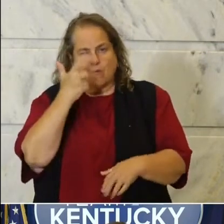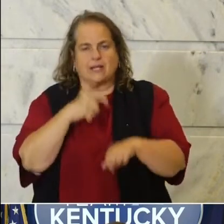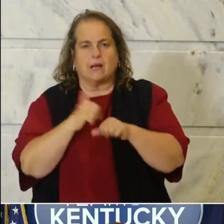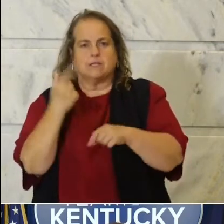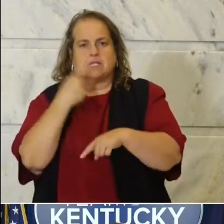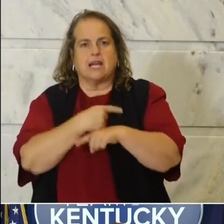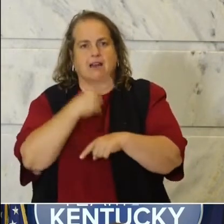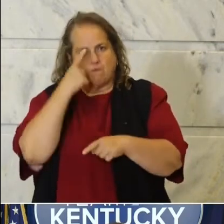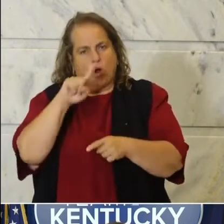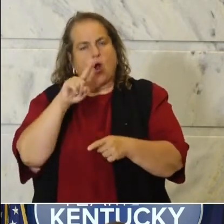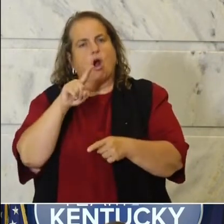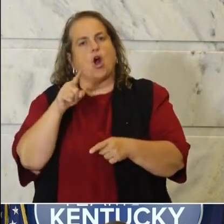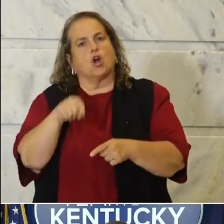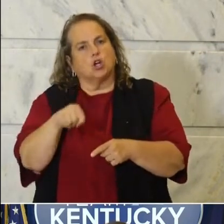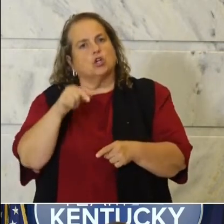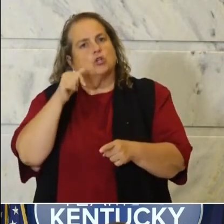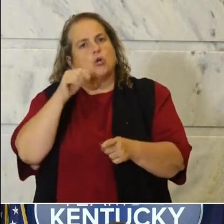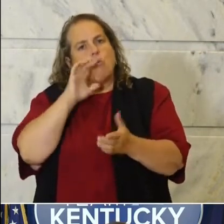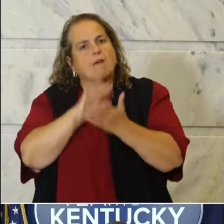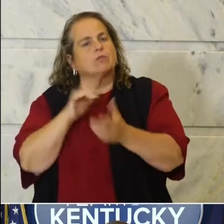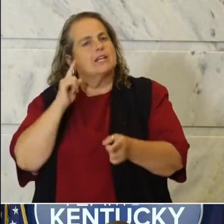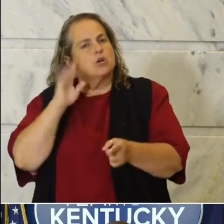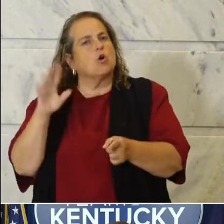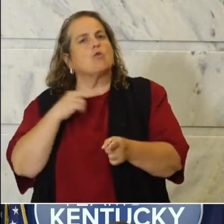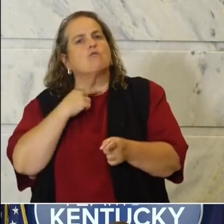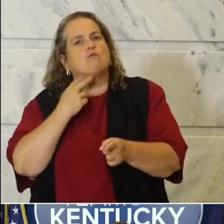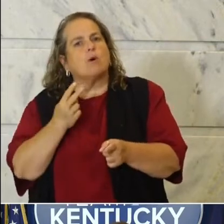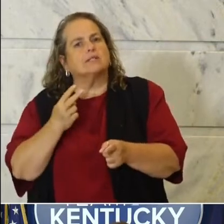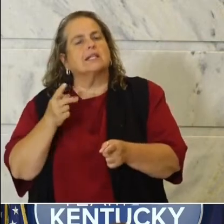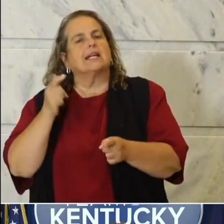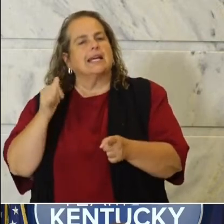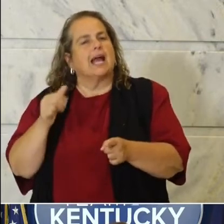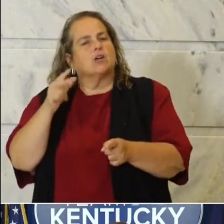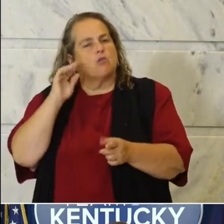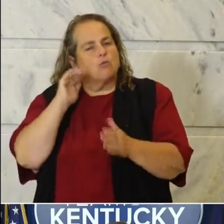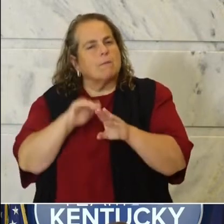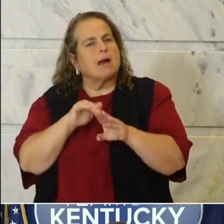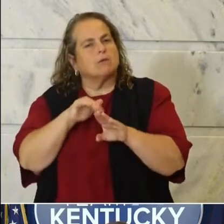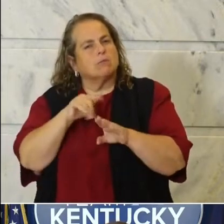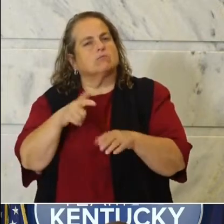voice, and he could remind her of her strength. Rhonda began to improve after